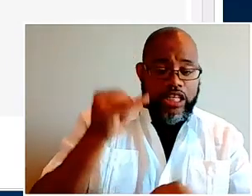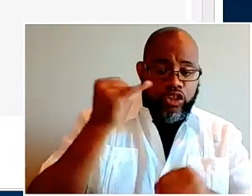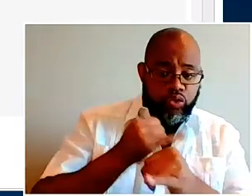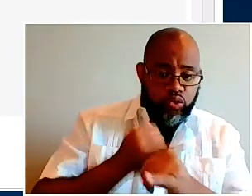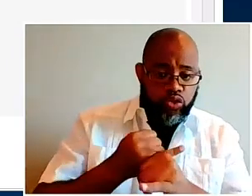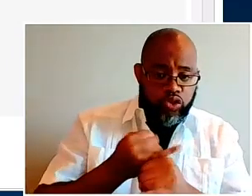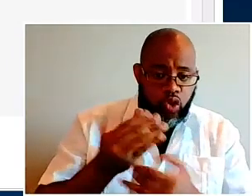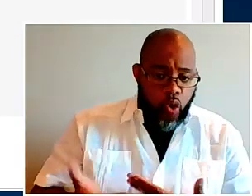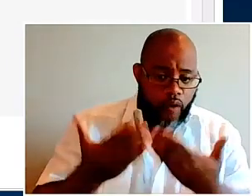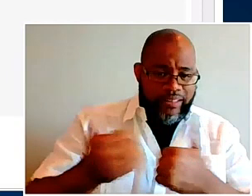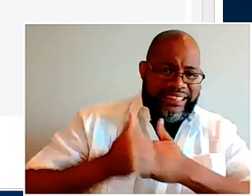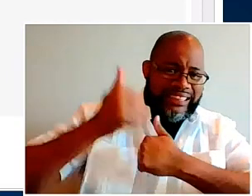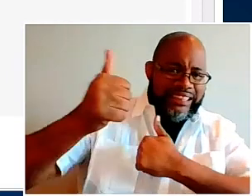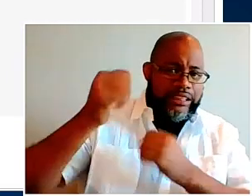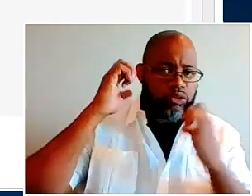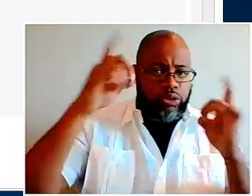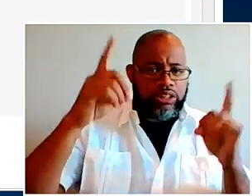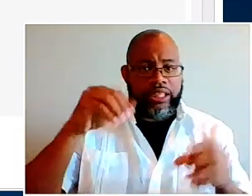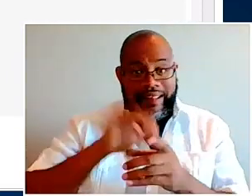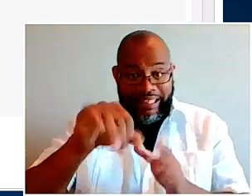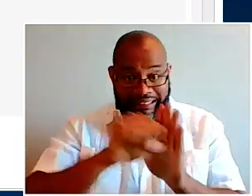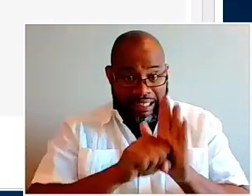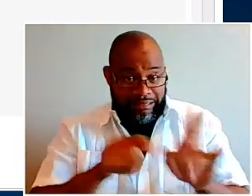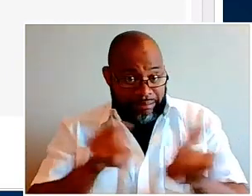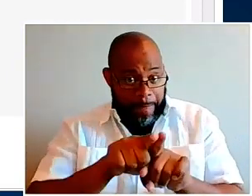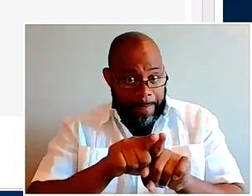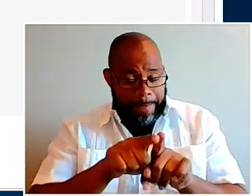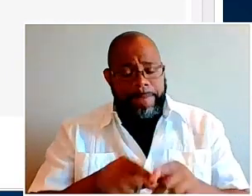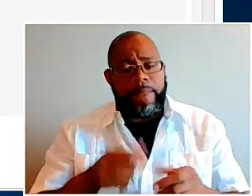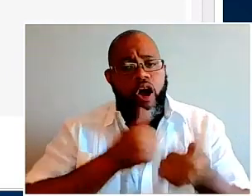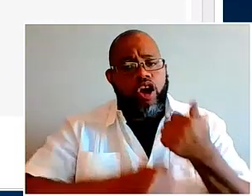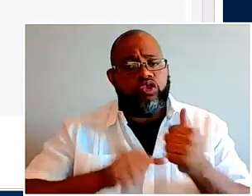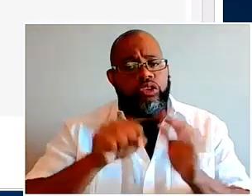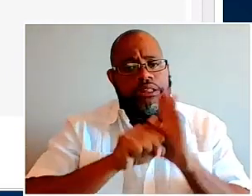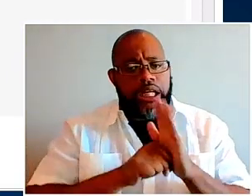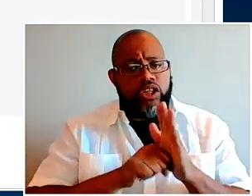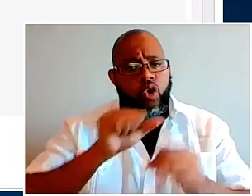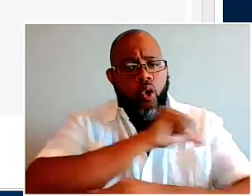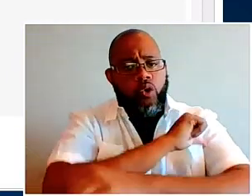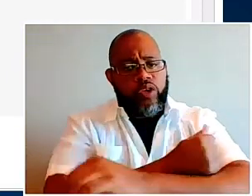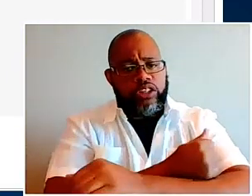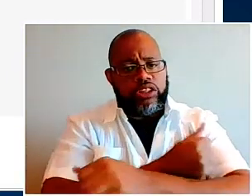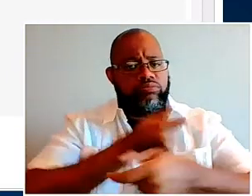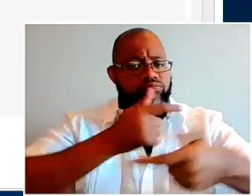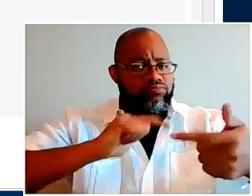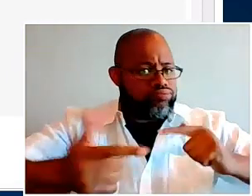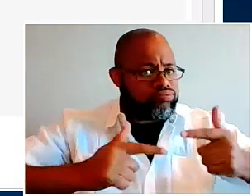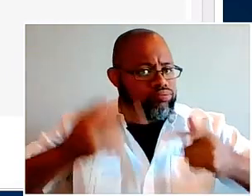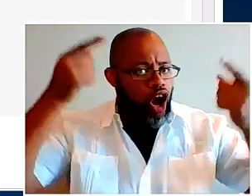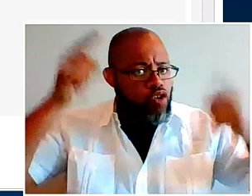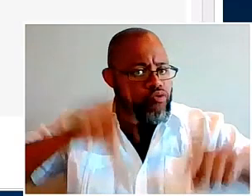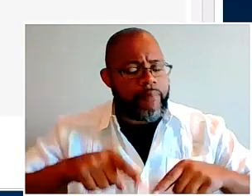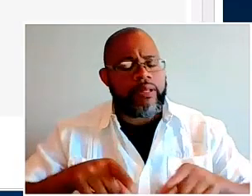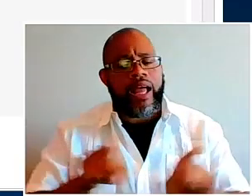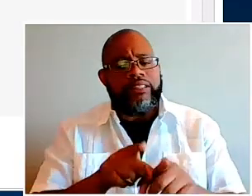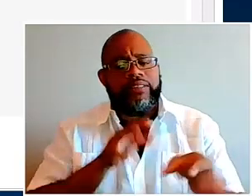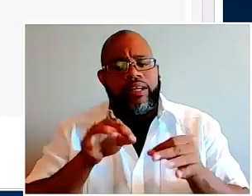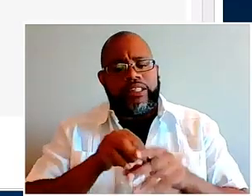distance education in that state under a state authorization reciprocity agreement as defined in 600.2.